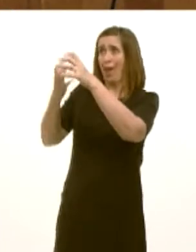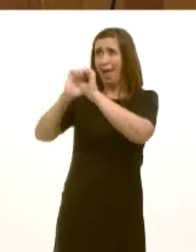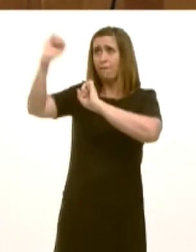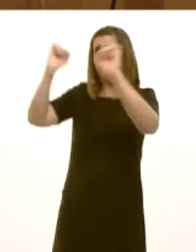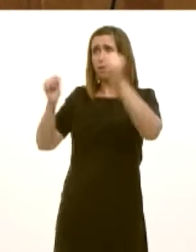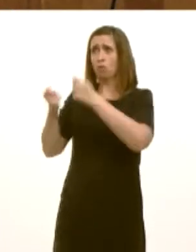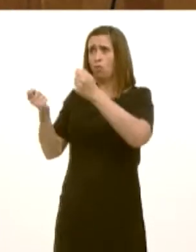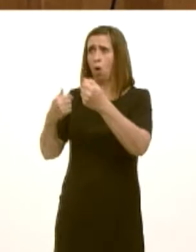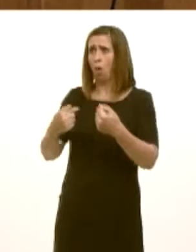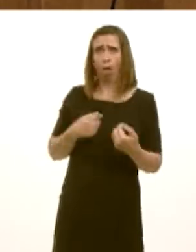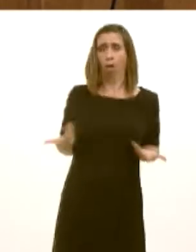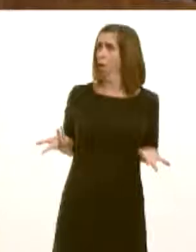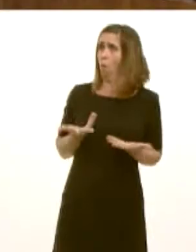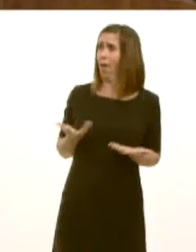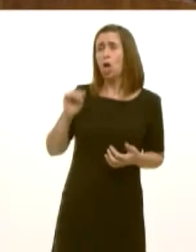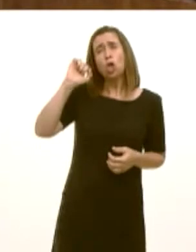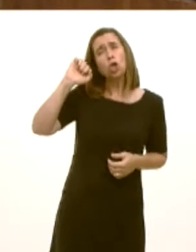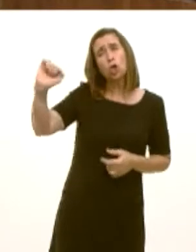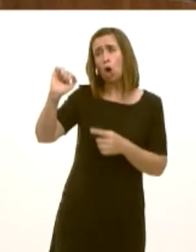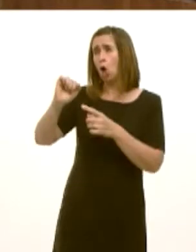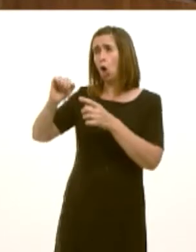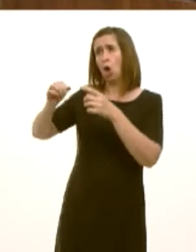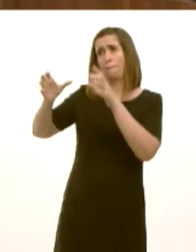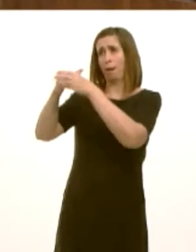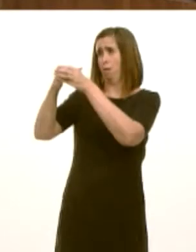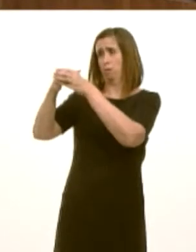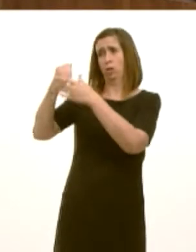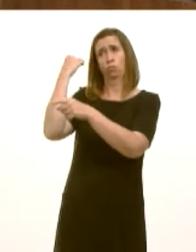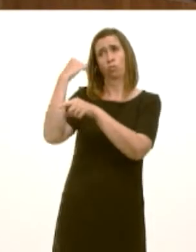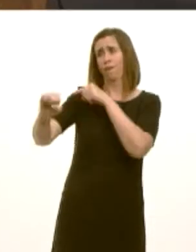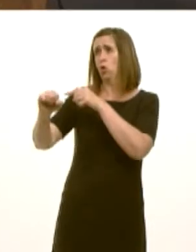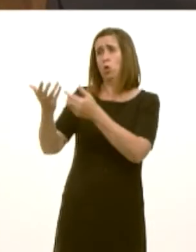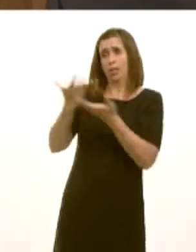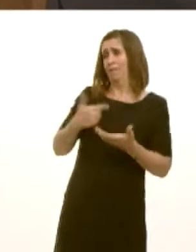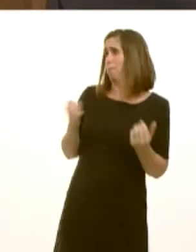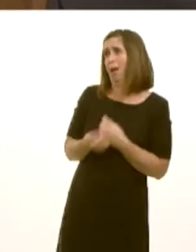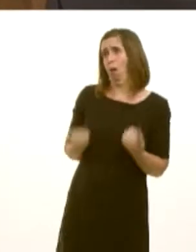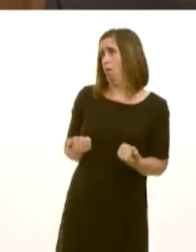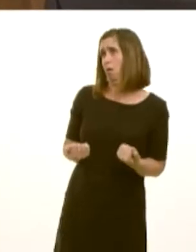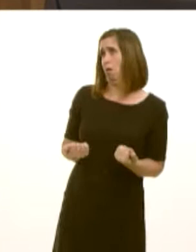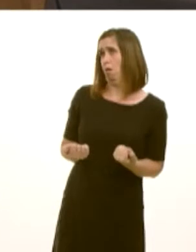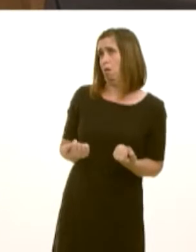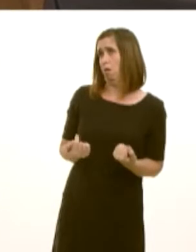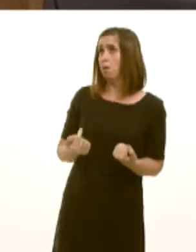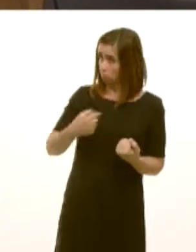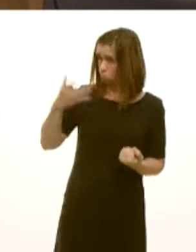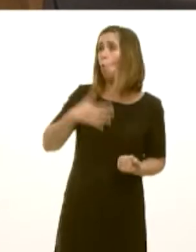So, your party refuses to give those powers to the people of Walesósomething that we support.